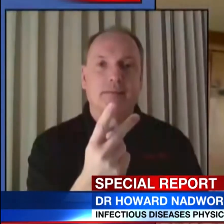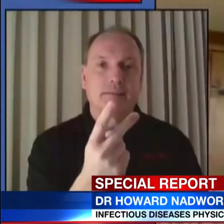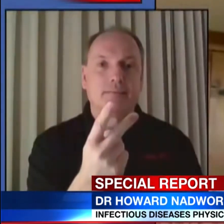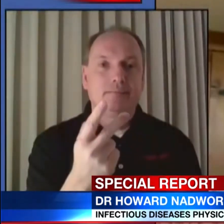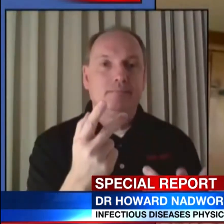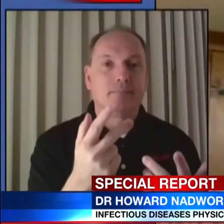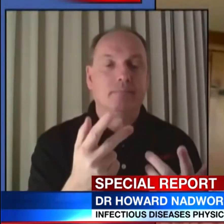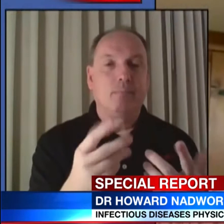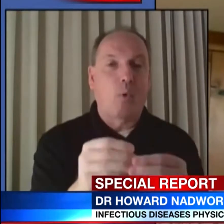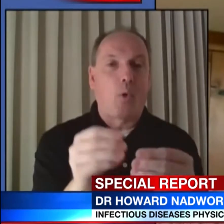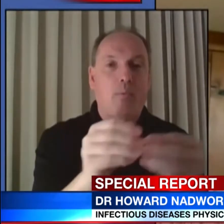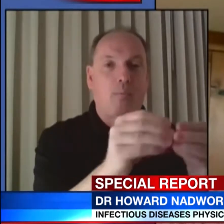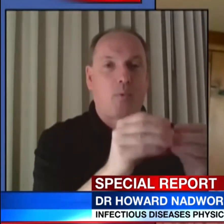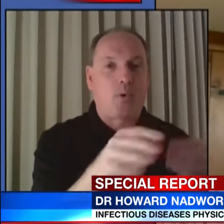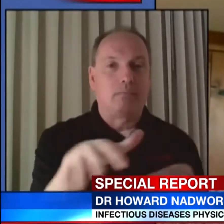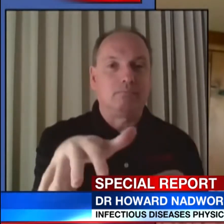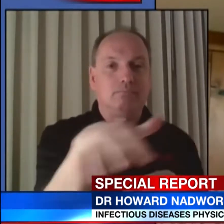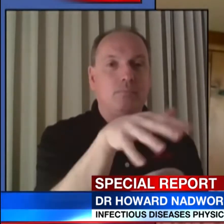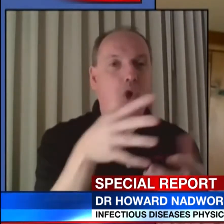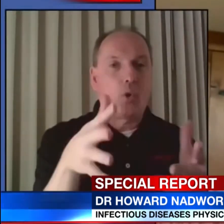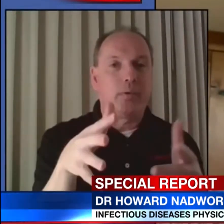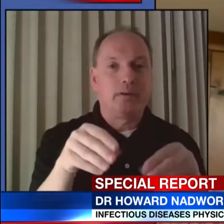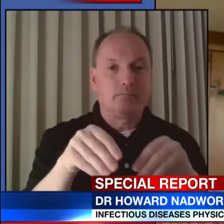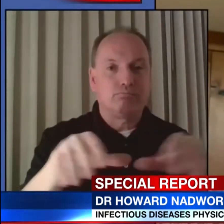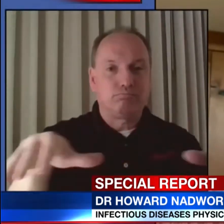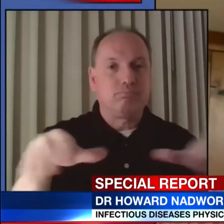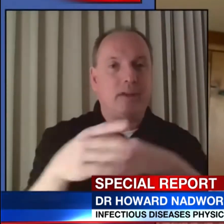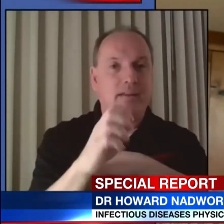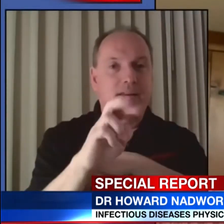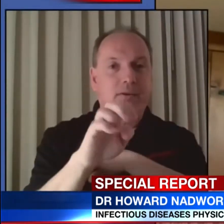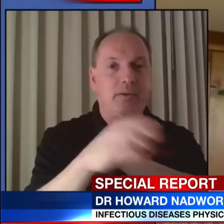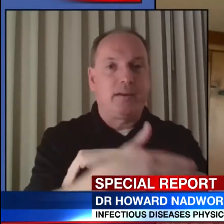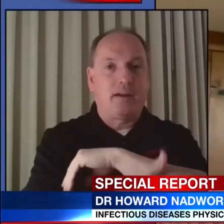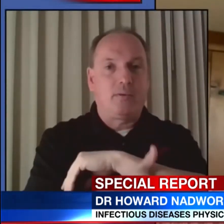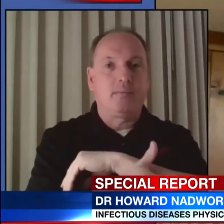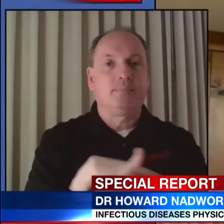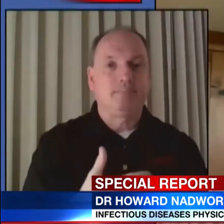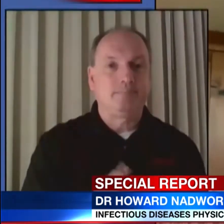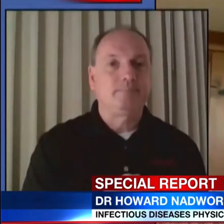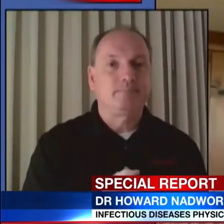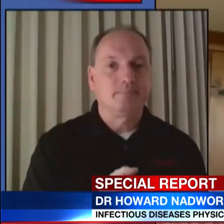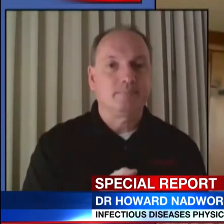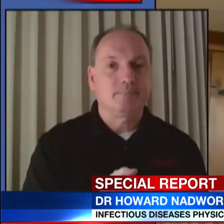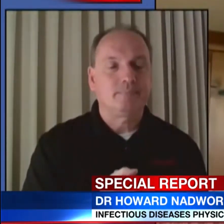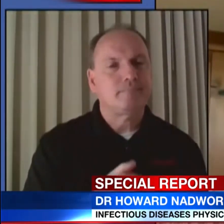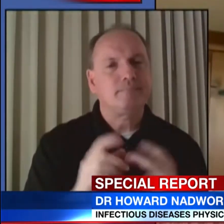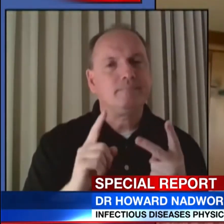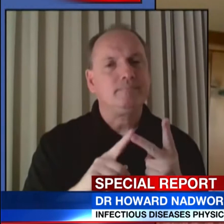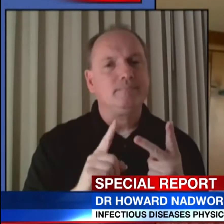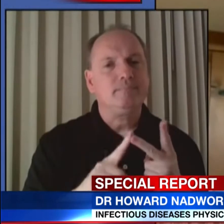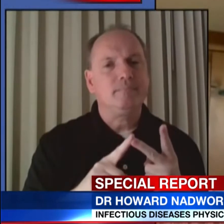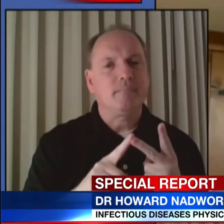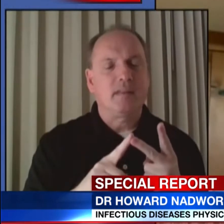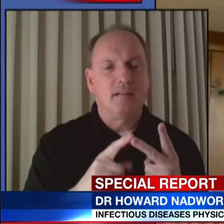HERE. ALL WE KNOW IF THEY FOUND TWO CASES, IT IS LIKELY THAT